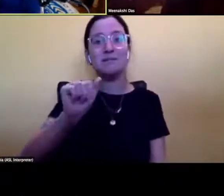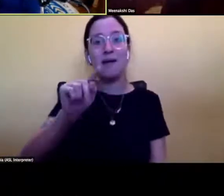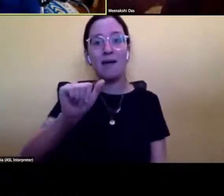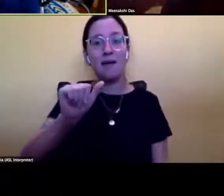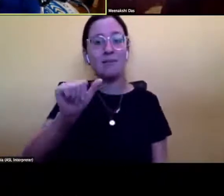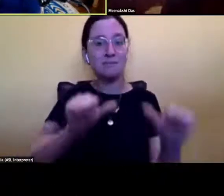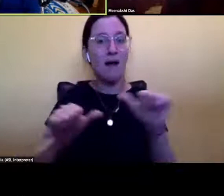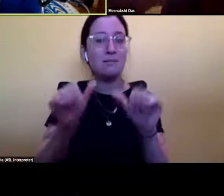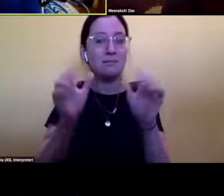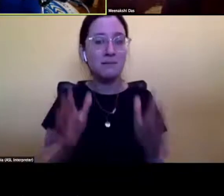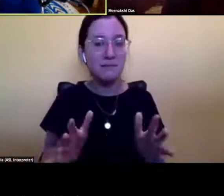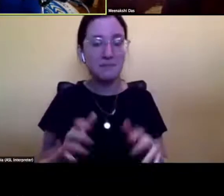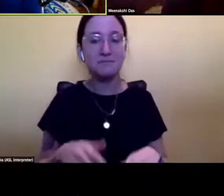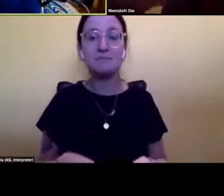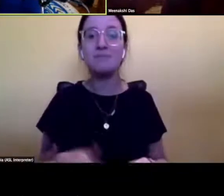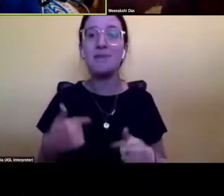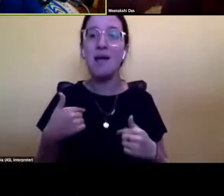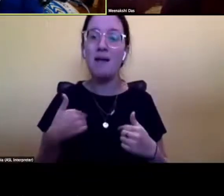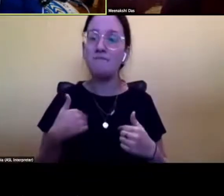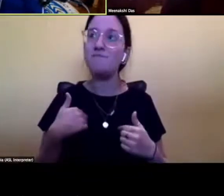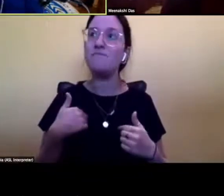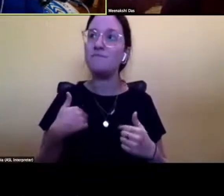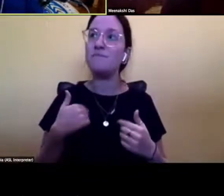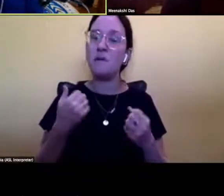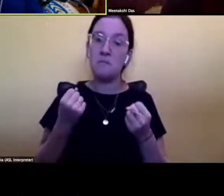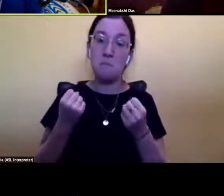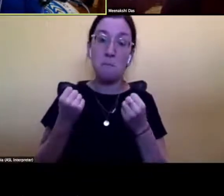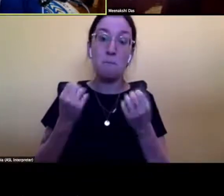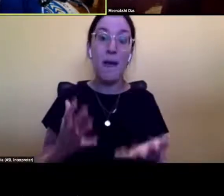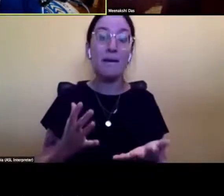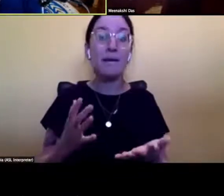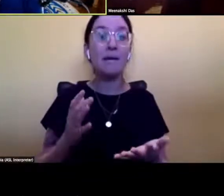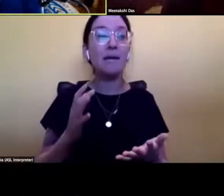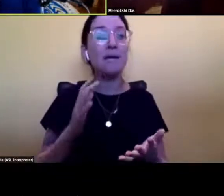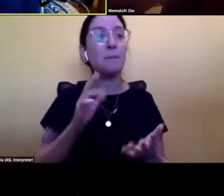there are many things that I would say a lot of able-bodied or neuro- typical people